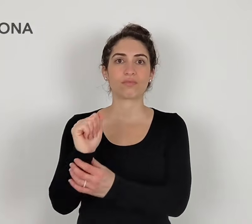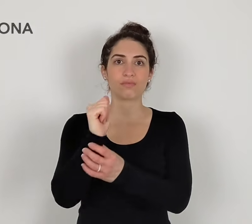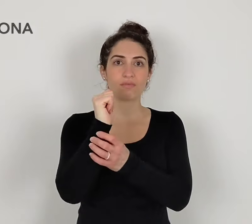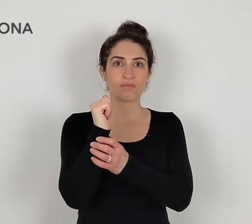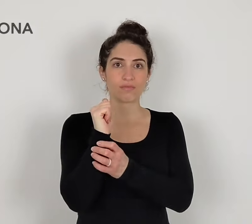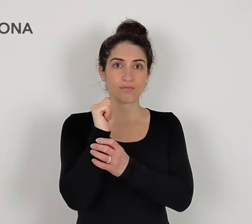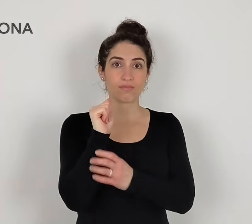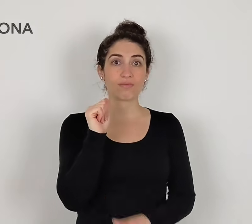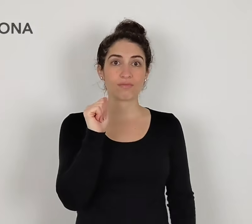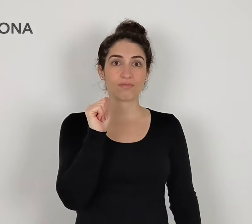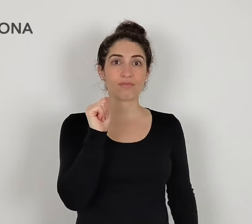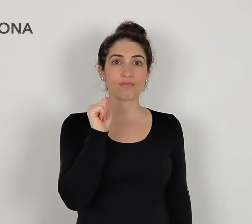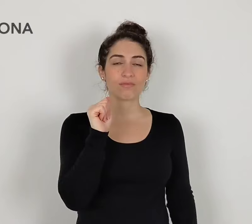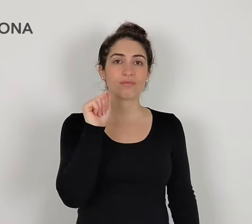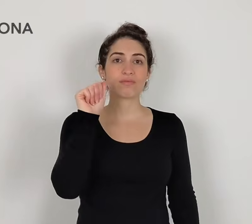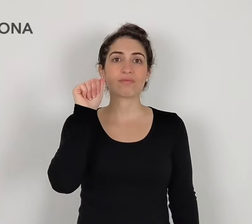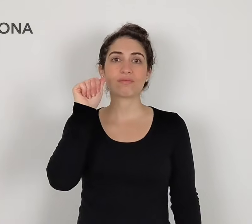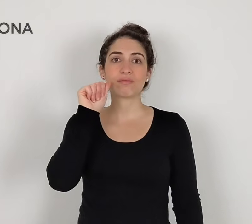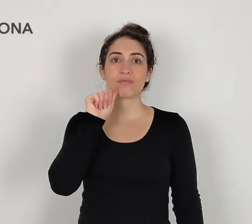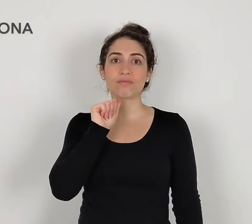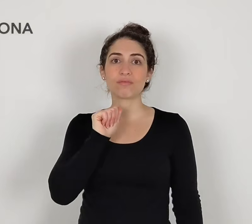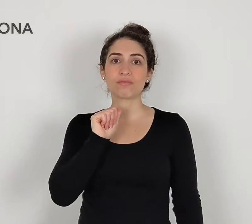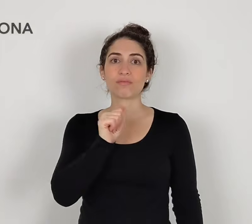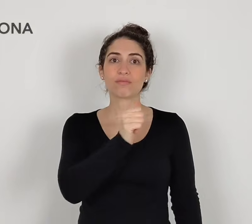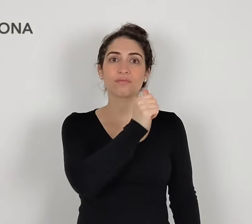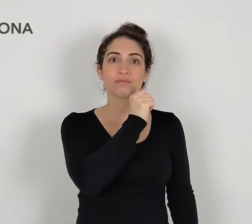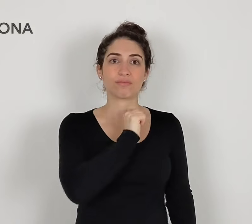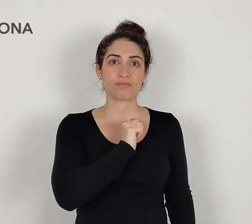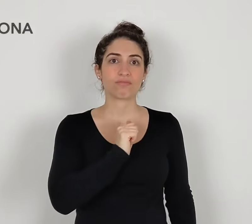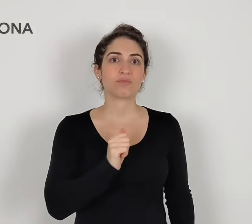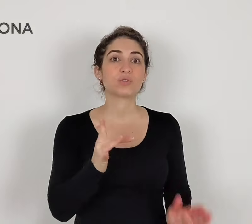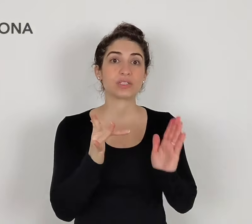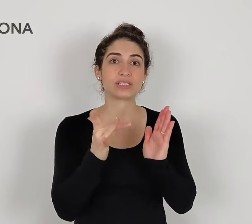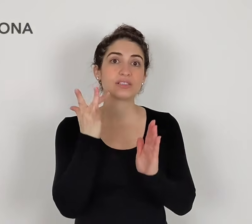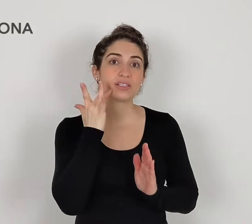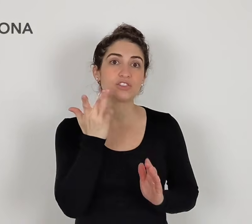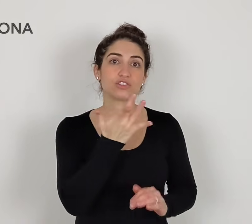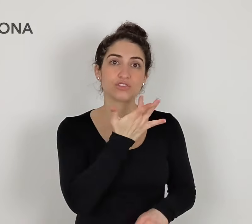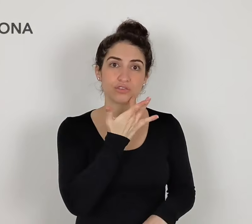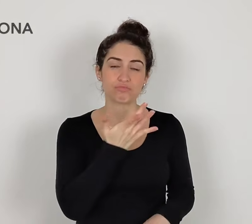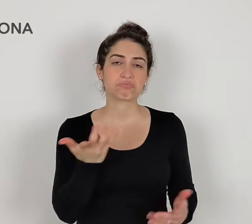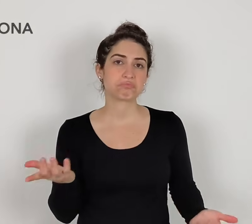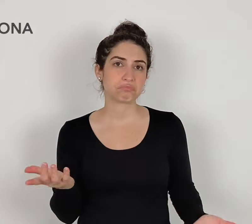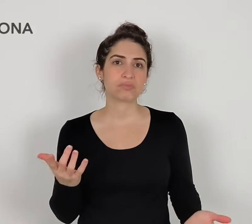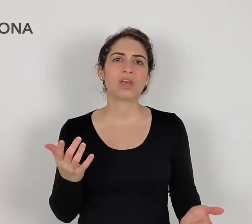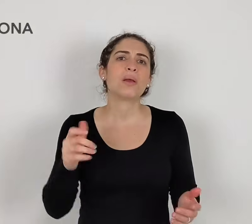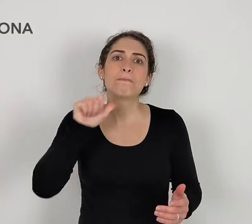Now turned this way. And the thumb just brushes or touches each side of the chin.